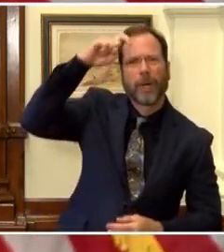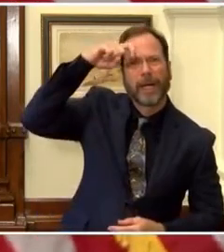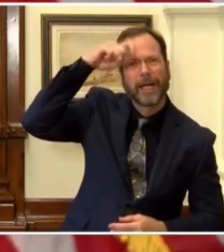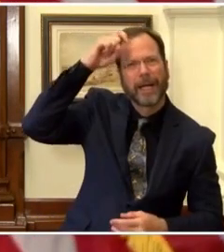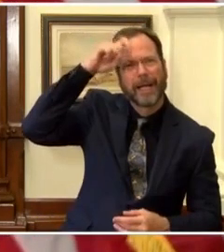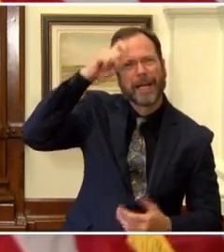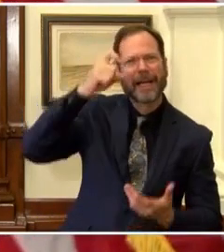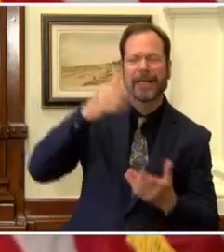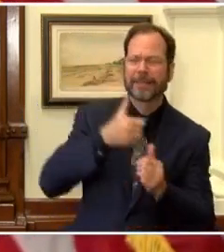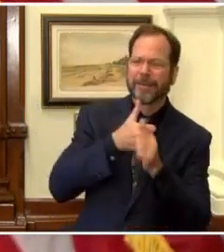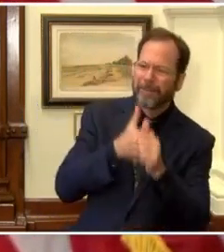THANK YOU, GOVERNOR.